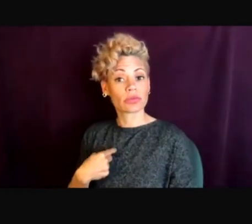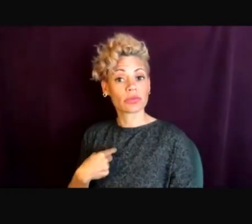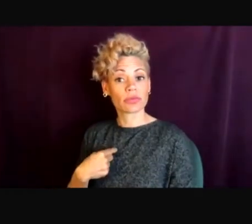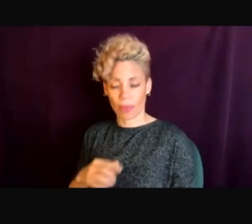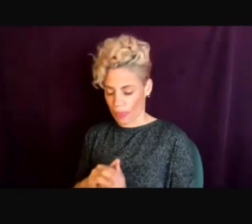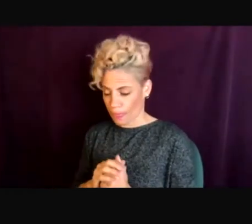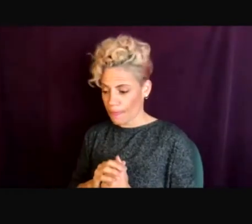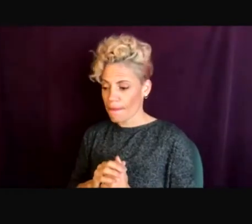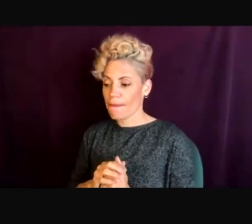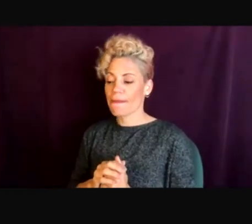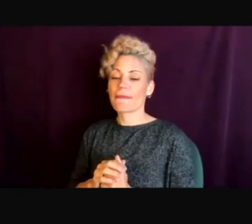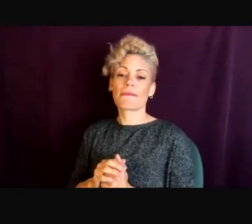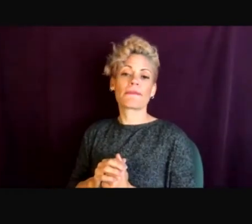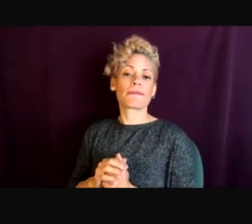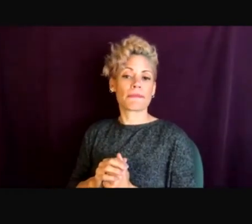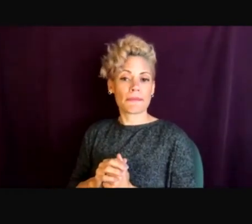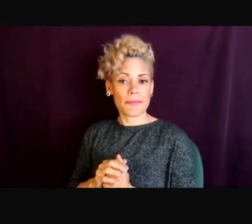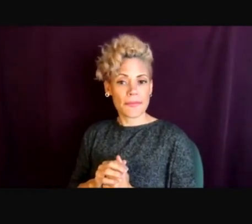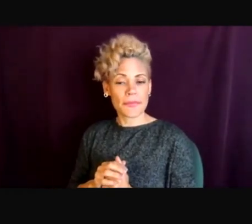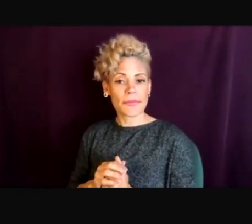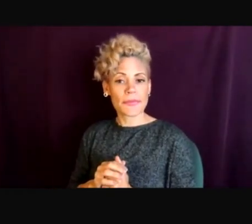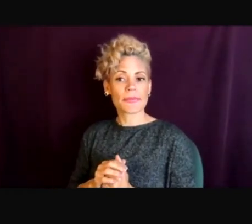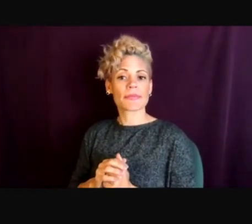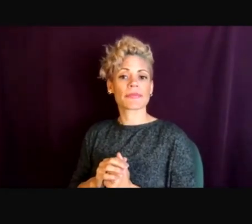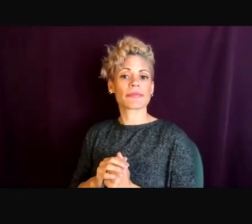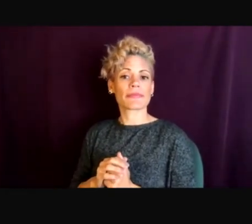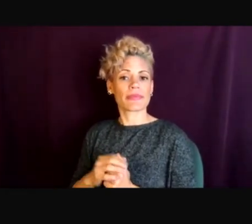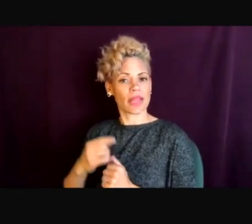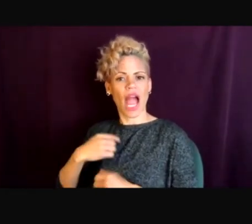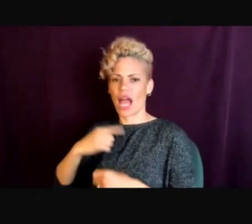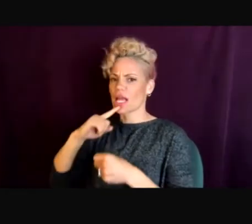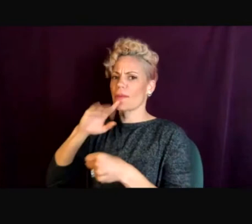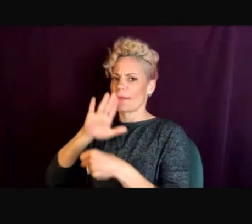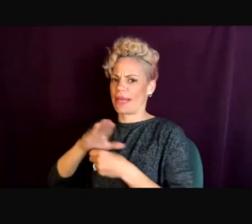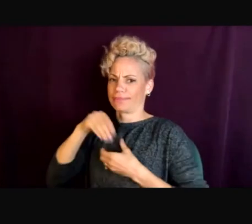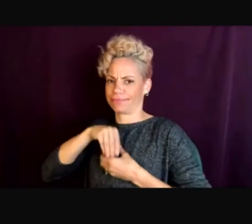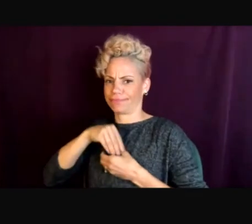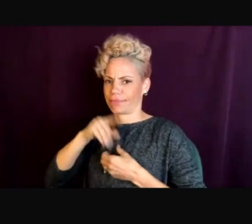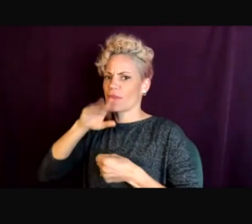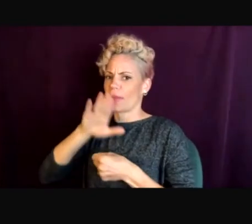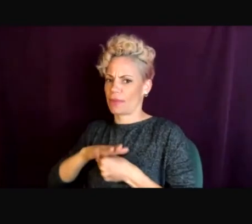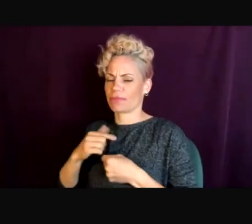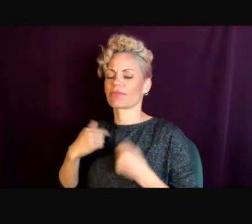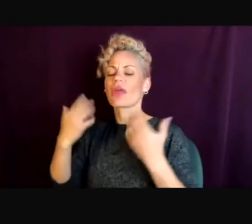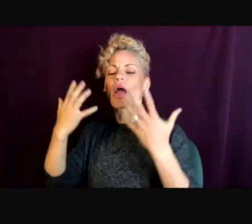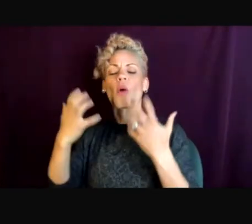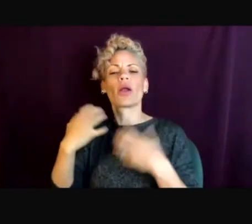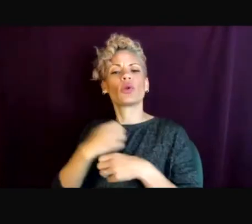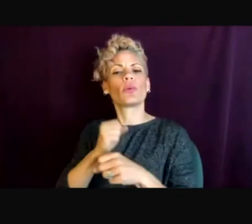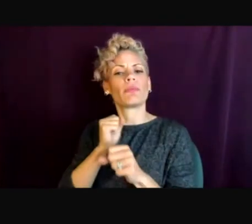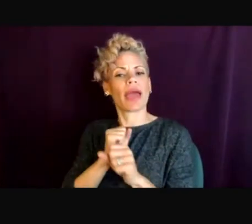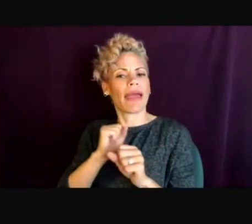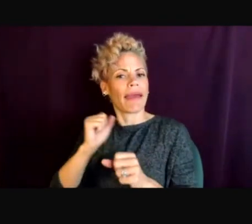I was committed at the time to try to make a difference in regards to what people with disabilities were going through.